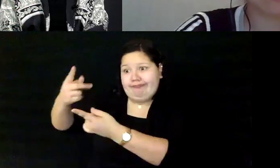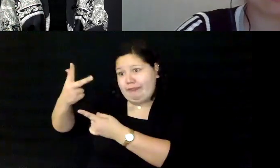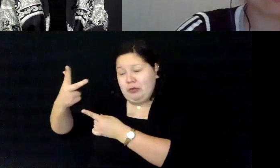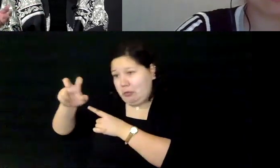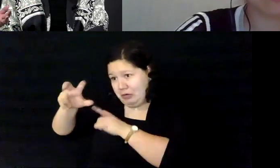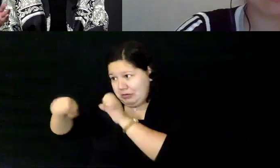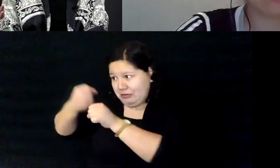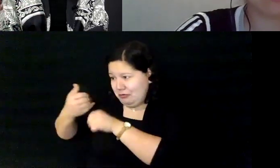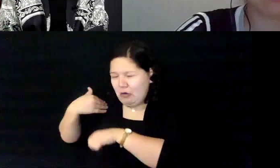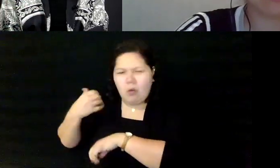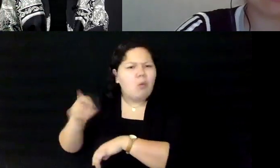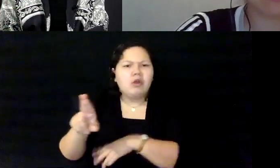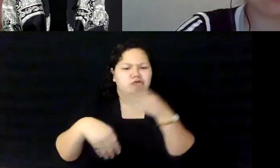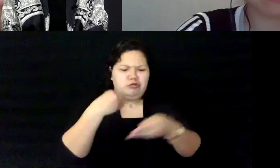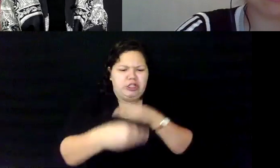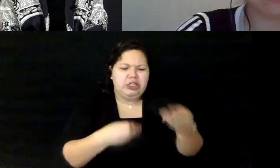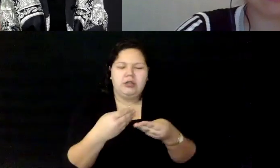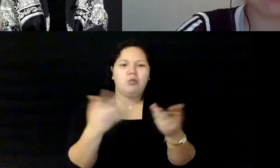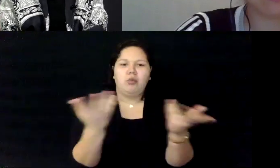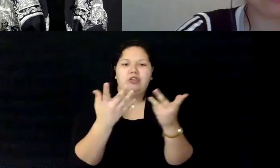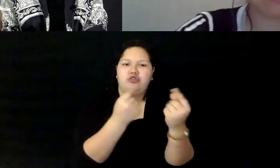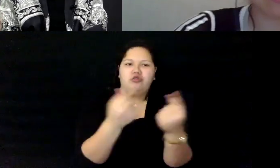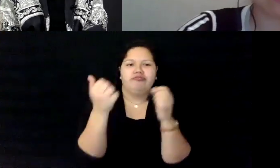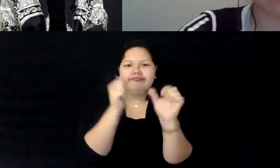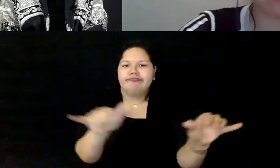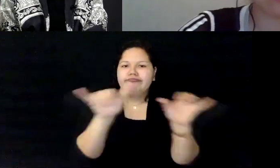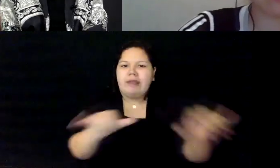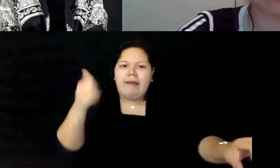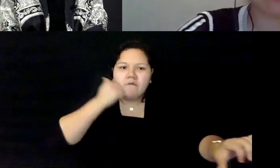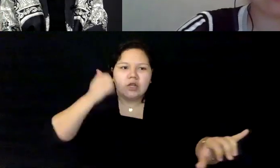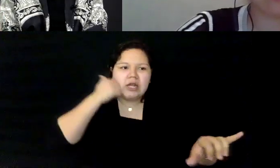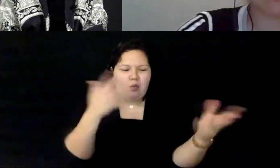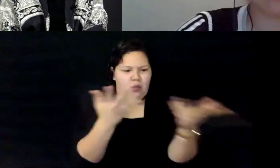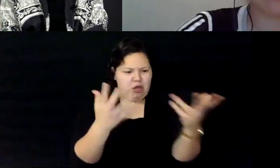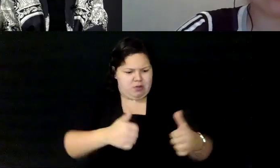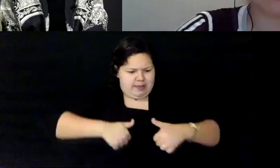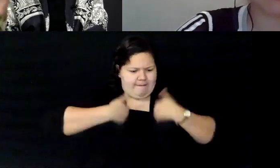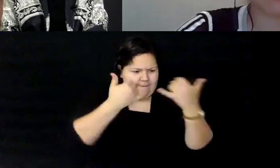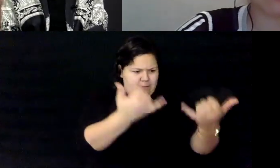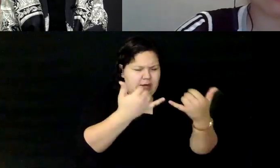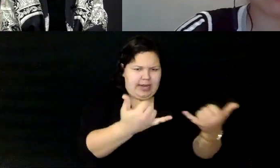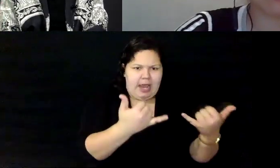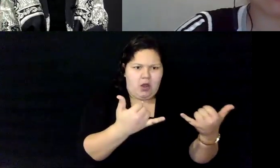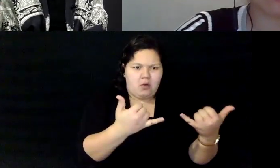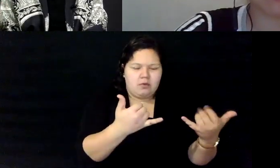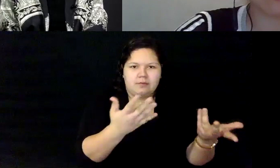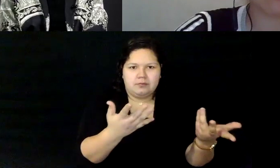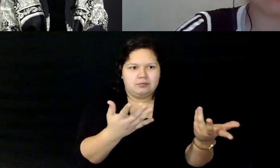what you do every day, and what you perform in the present in reaction to what the present moment is